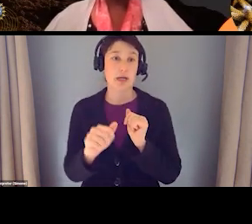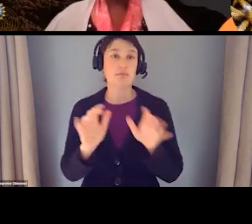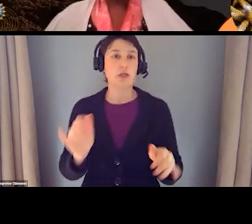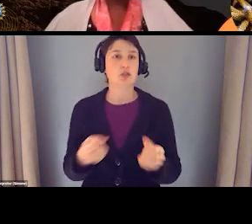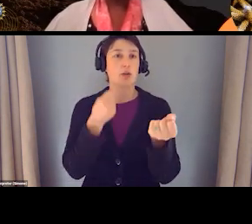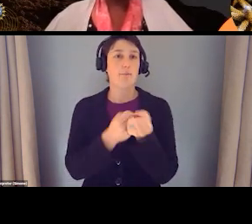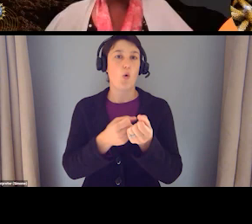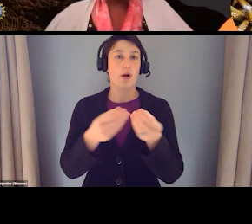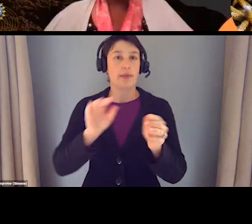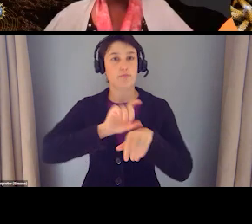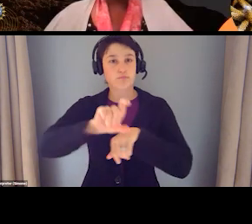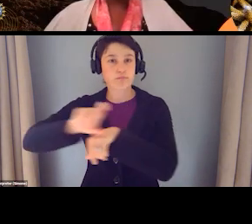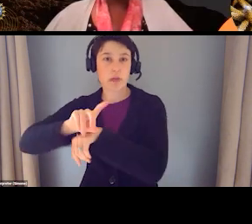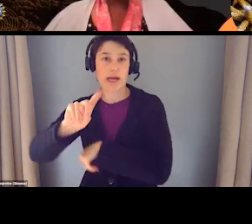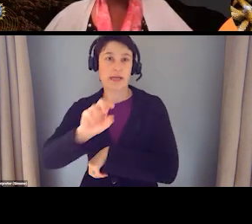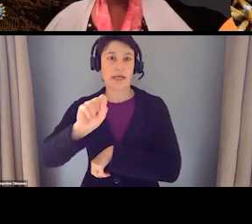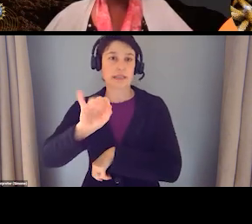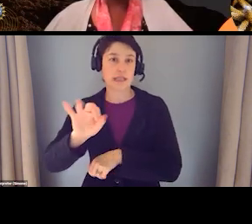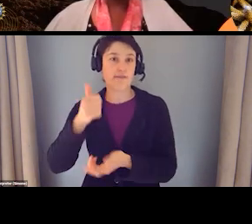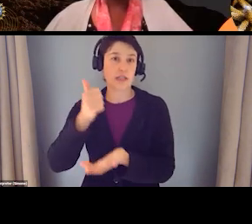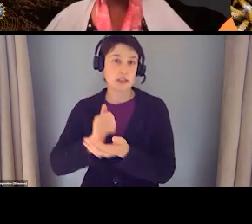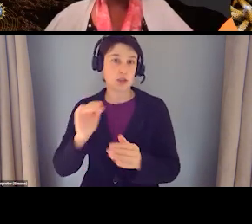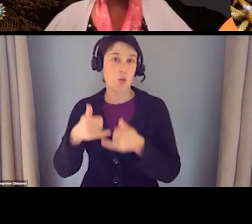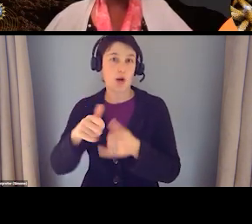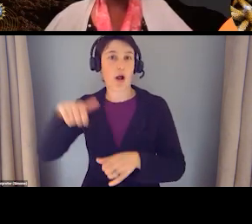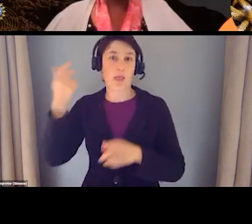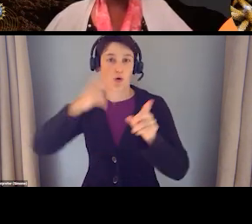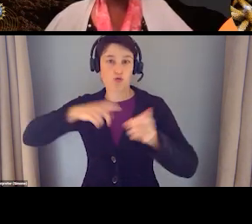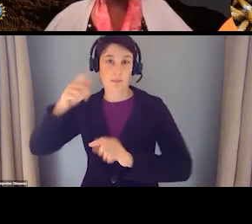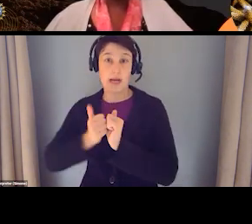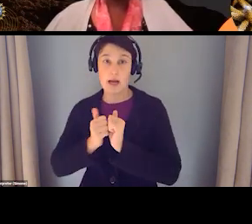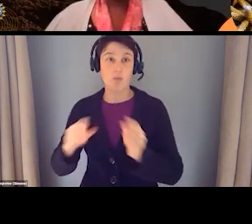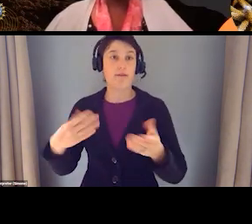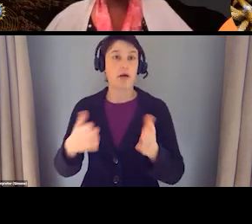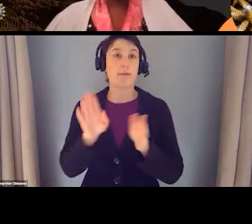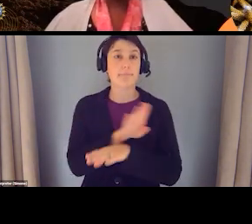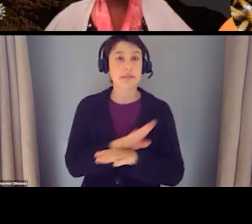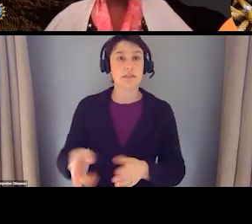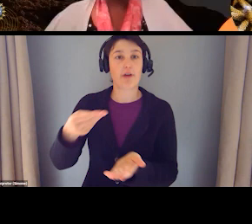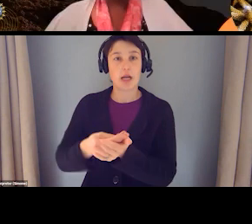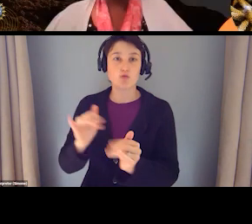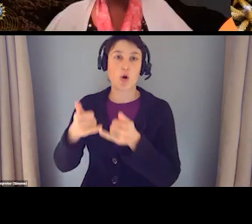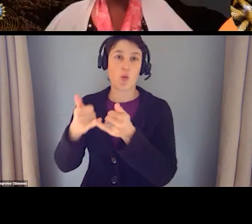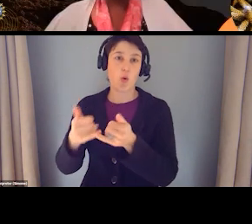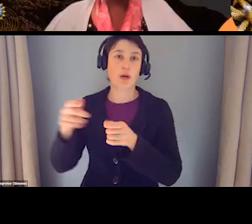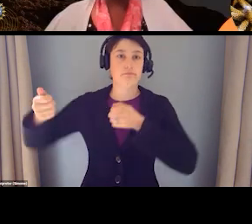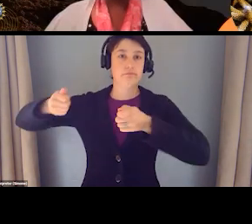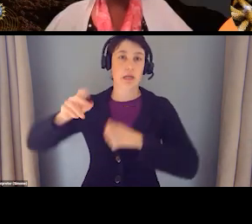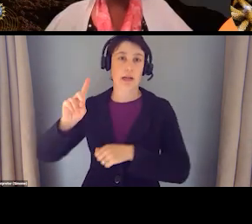and other agreements by providing business, financial, and award administration assistance from preaward through closeout.